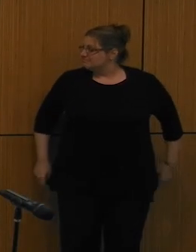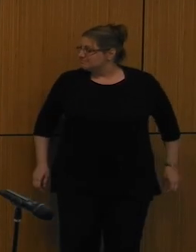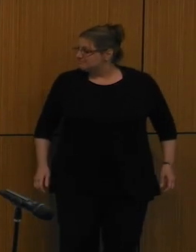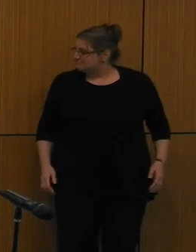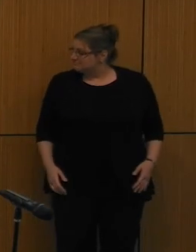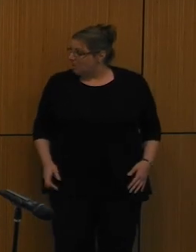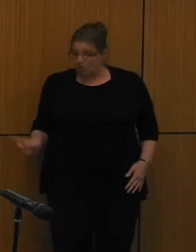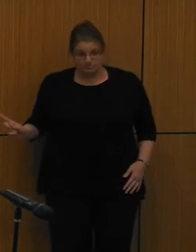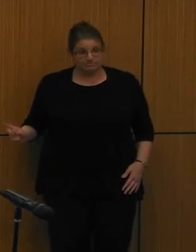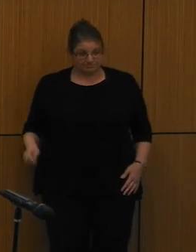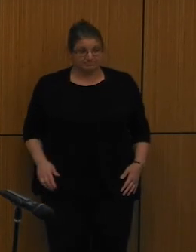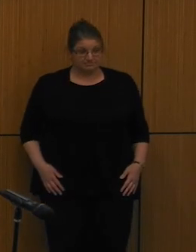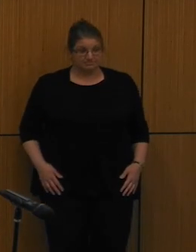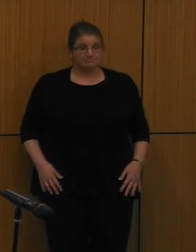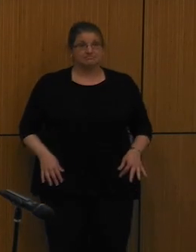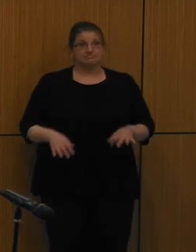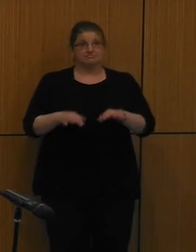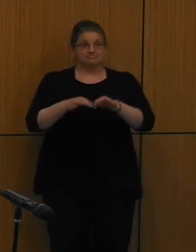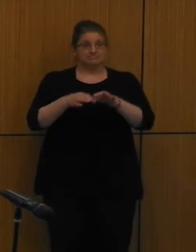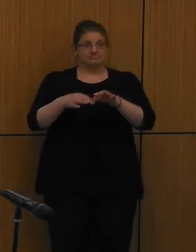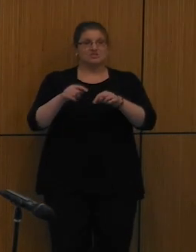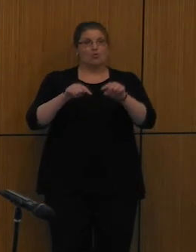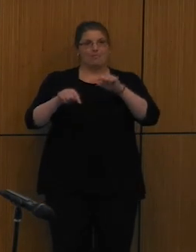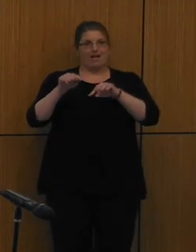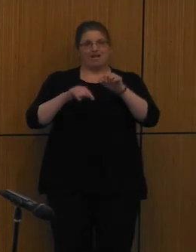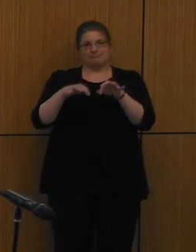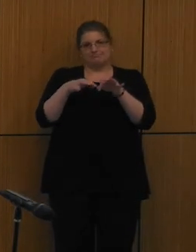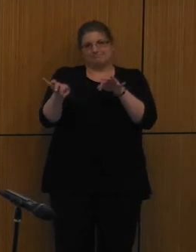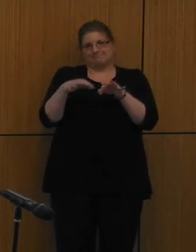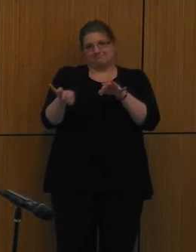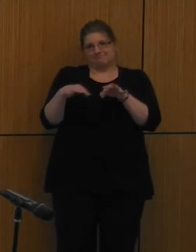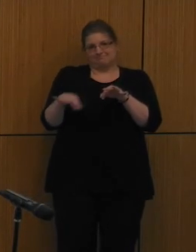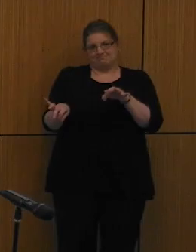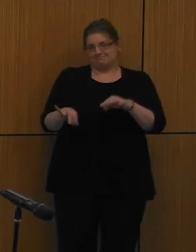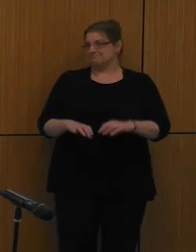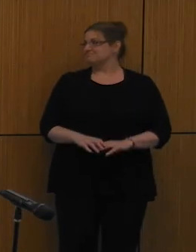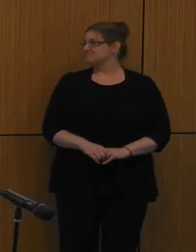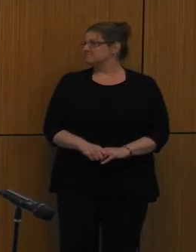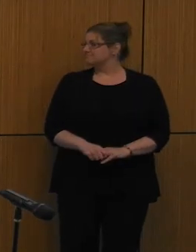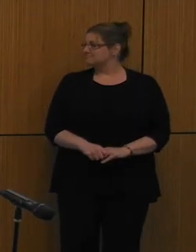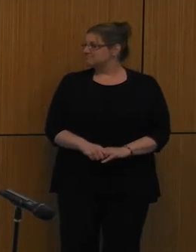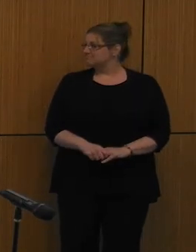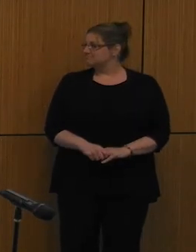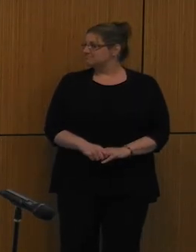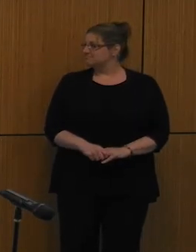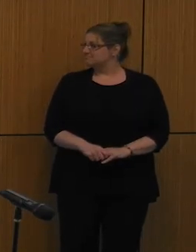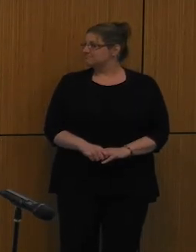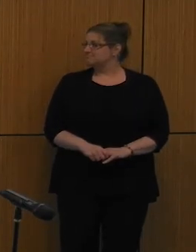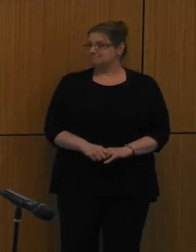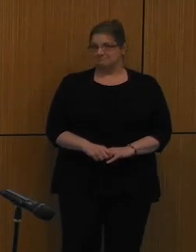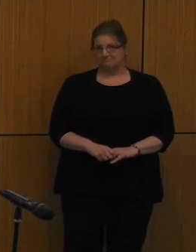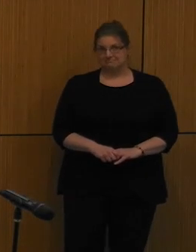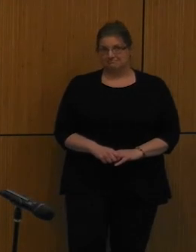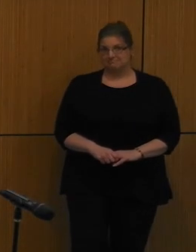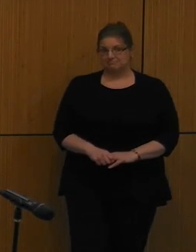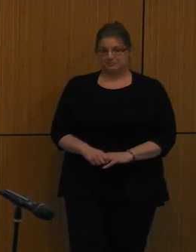Okay, so let's start back at the beginning with our minute area of the video. Okay. Nature exhibits